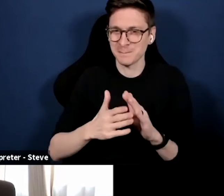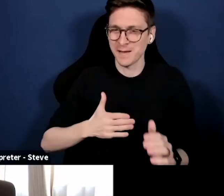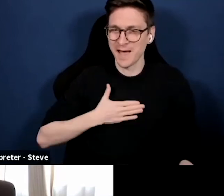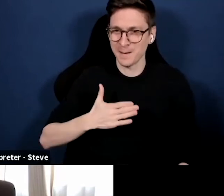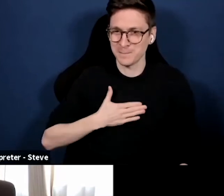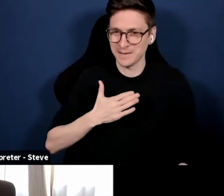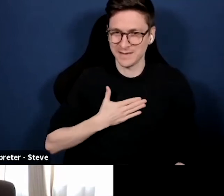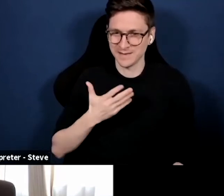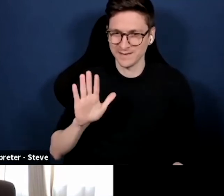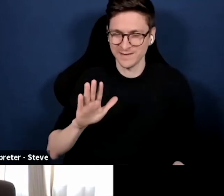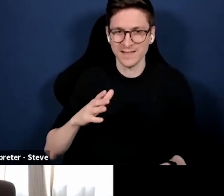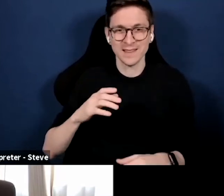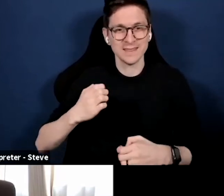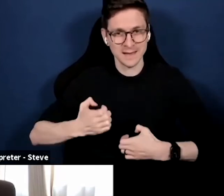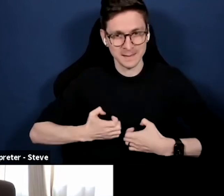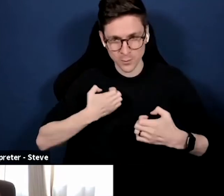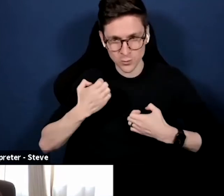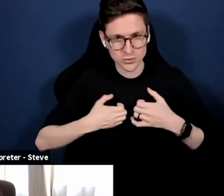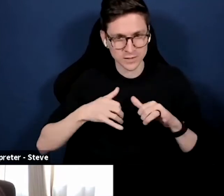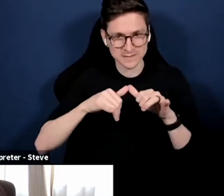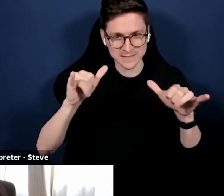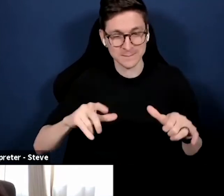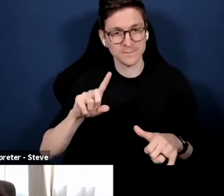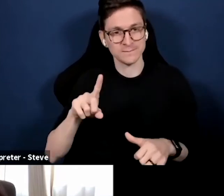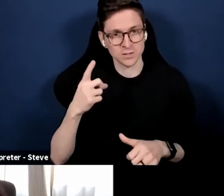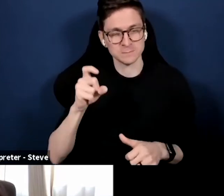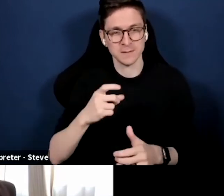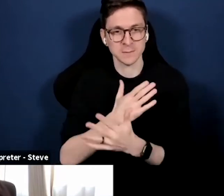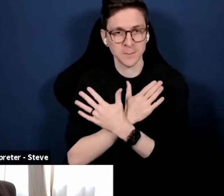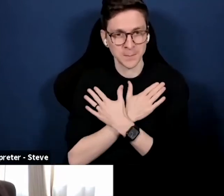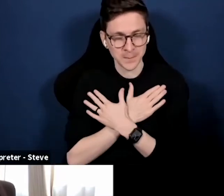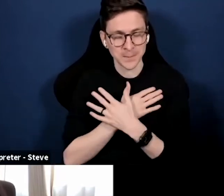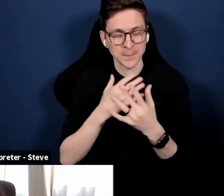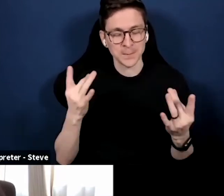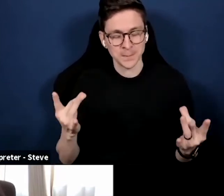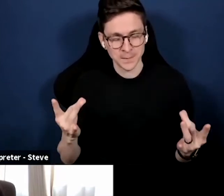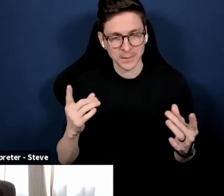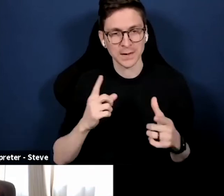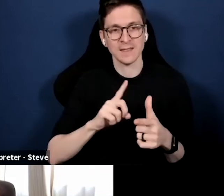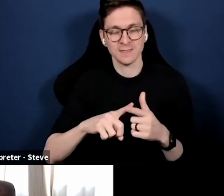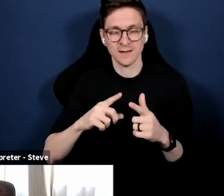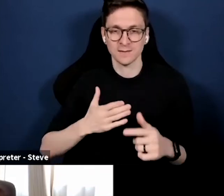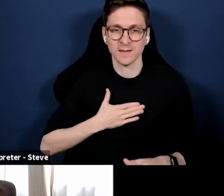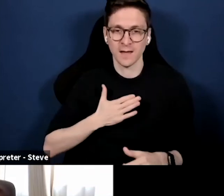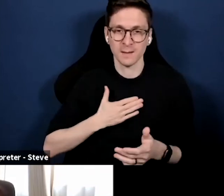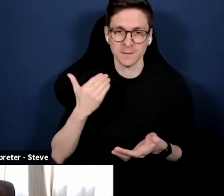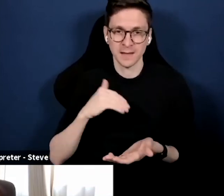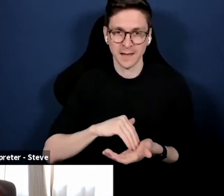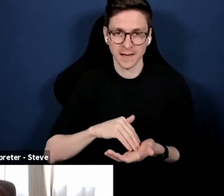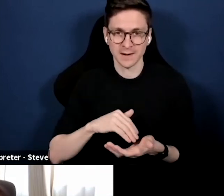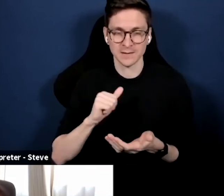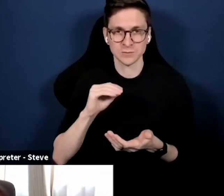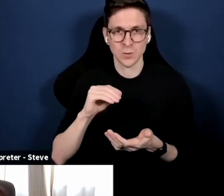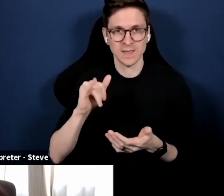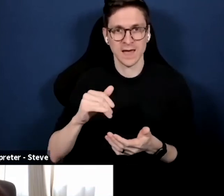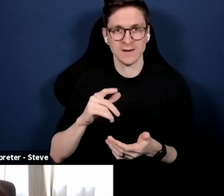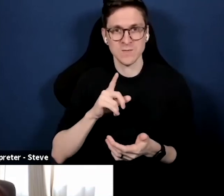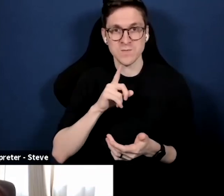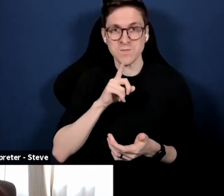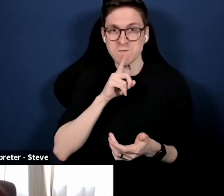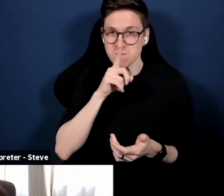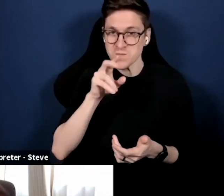calm down and so i think the realism comes from having models of all these systems interacting